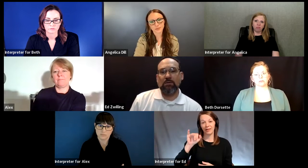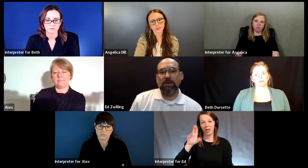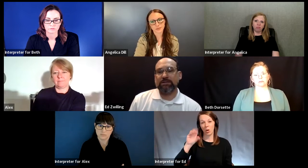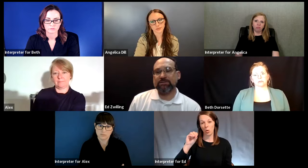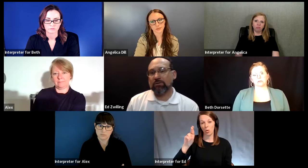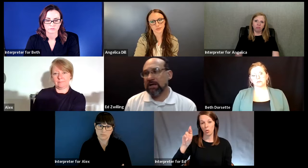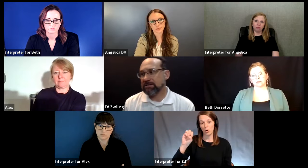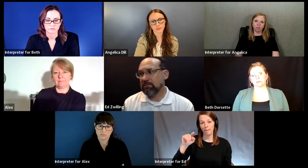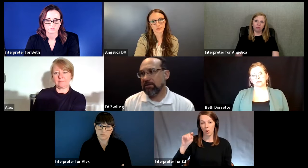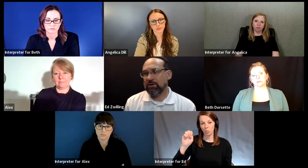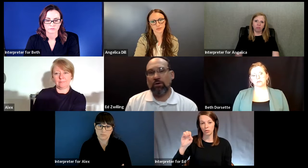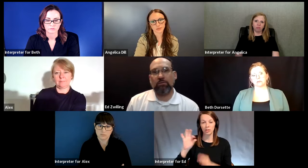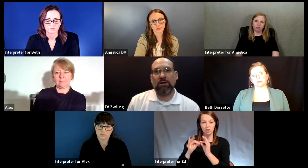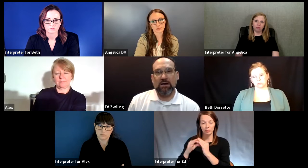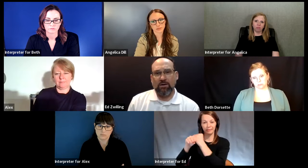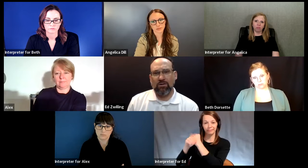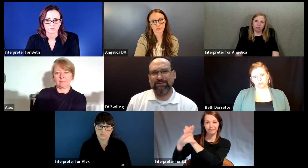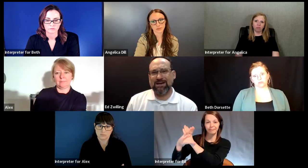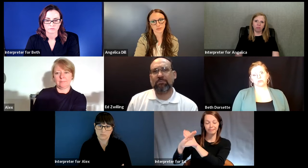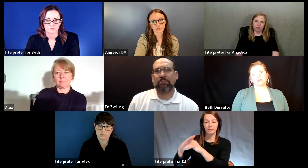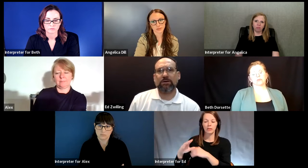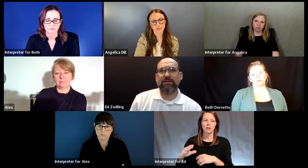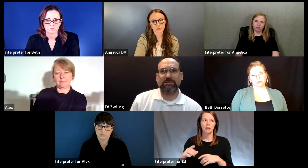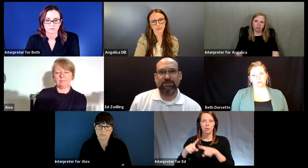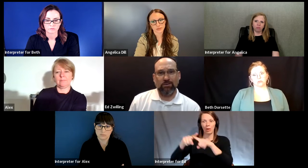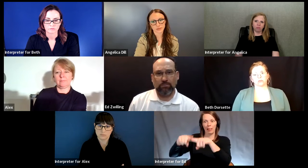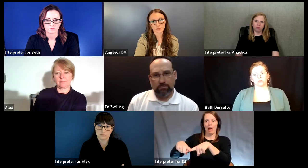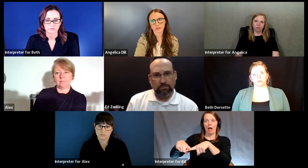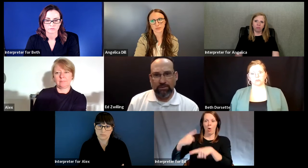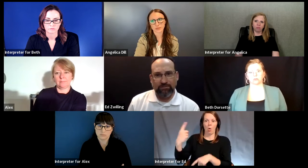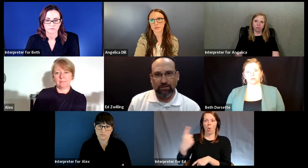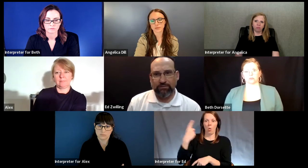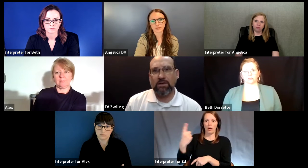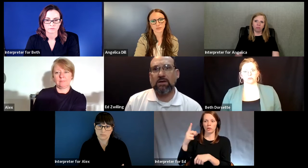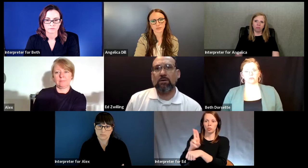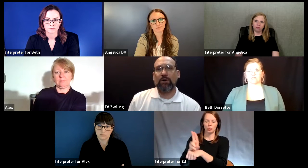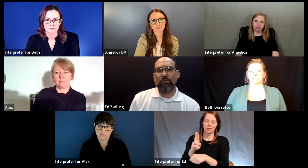It certainly is not something you want to rely on all the time because it has its own pitfalls.